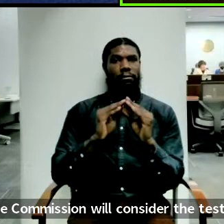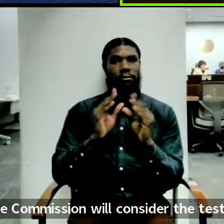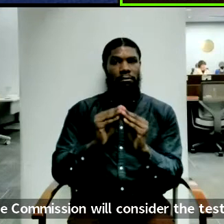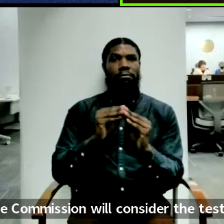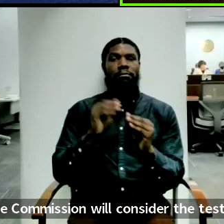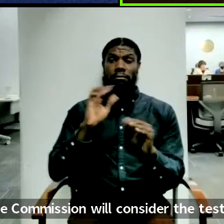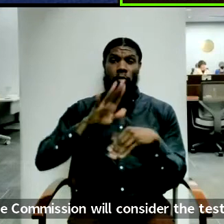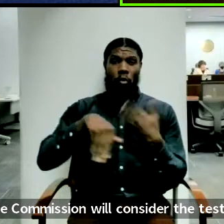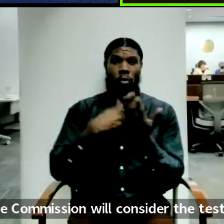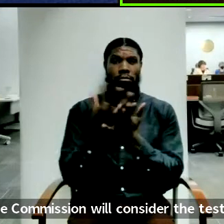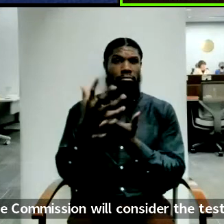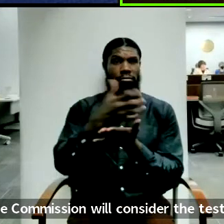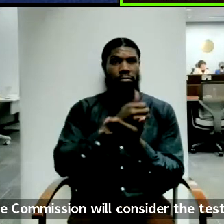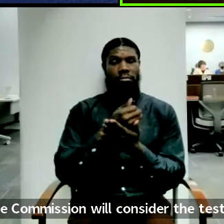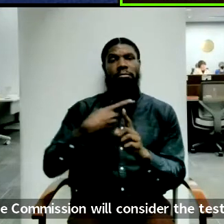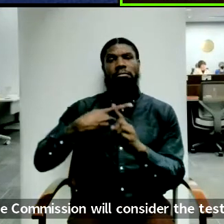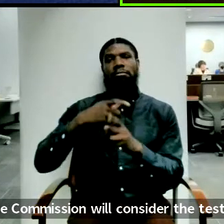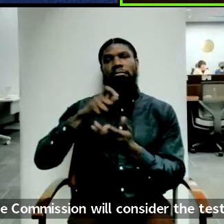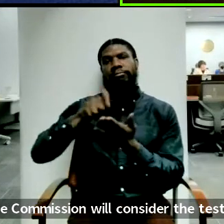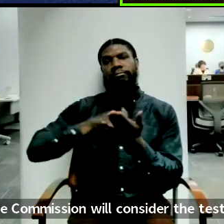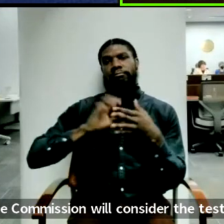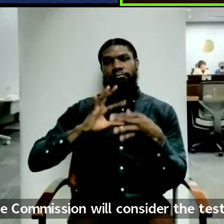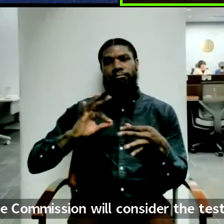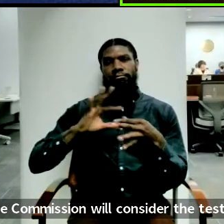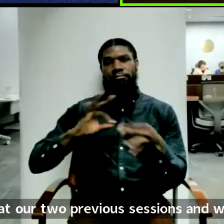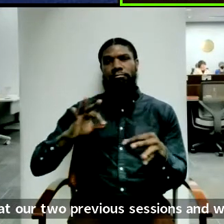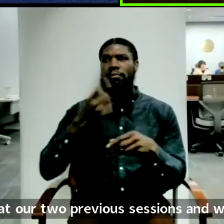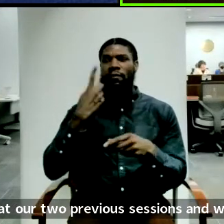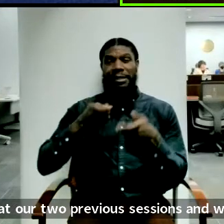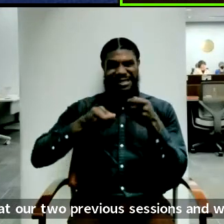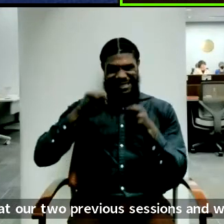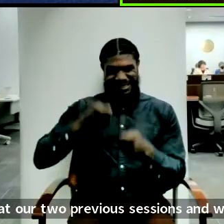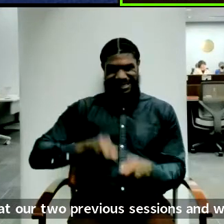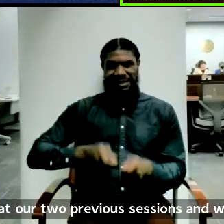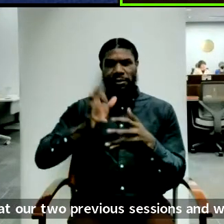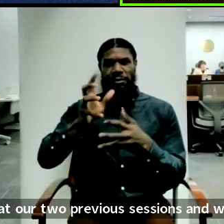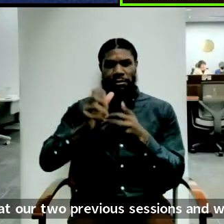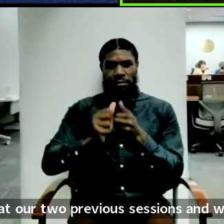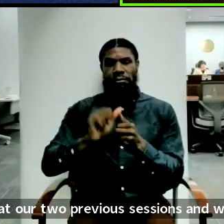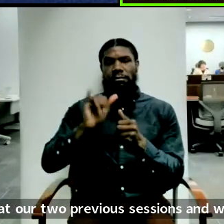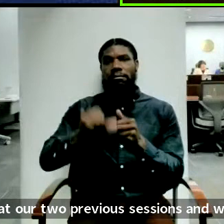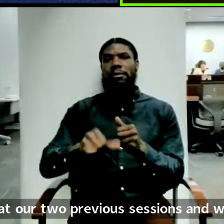use that, as well written comments in refining the strategic enforcement plan, we will then post